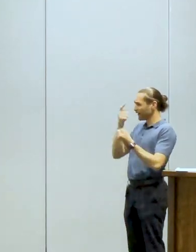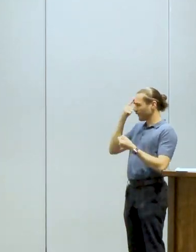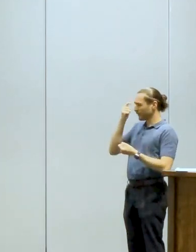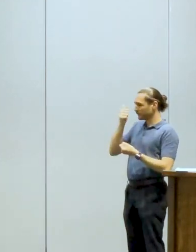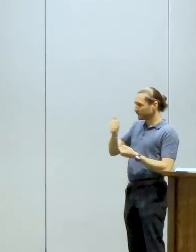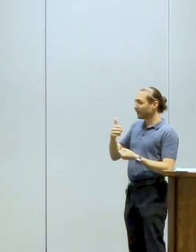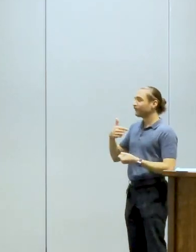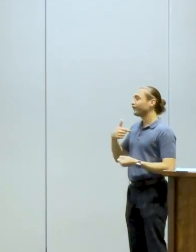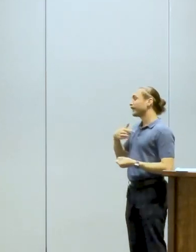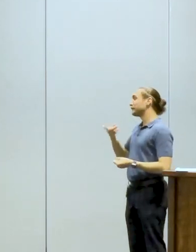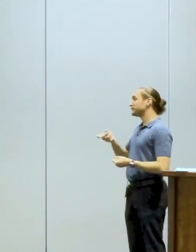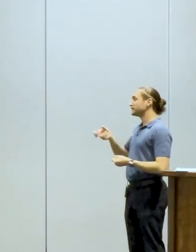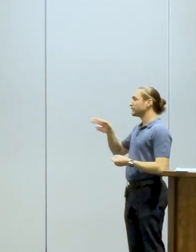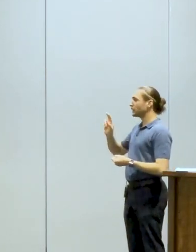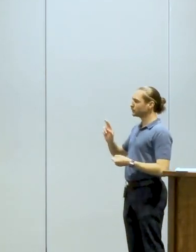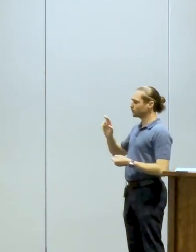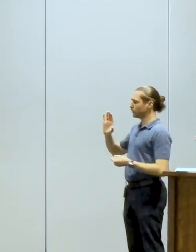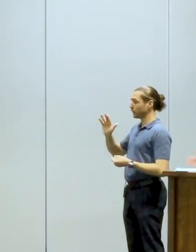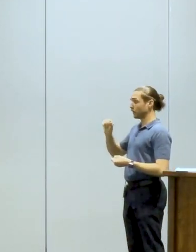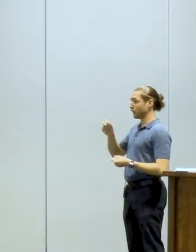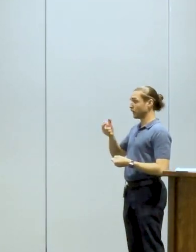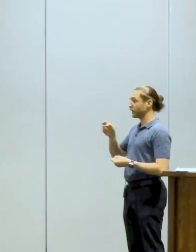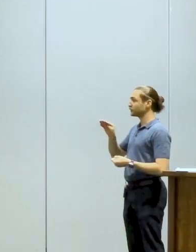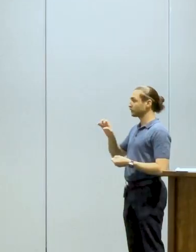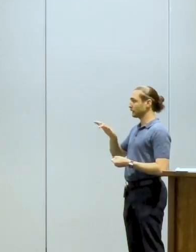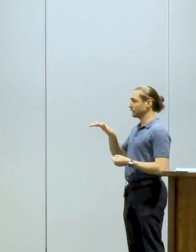is Jessica Munoz, and thank you all for joining us. Thank you. Applause.